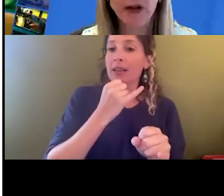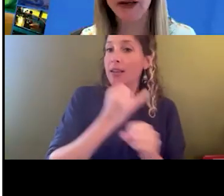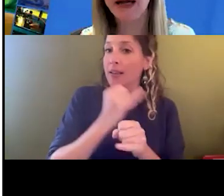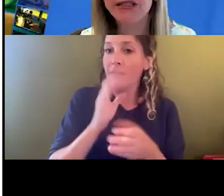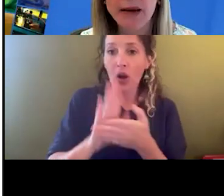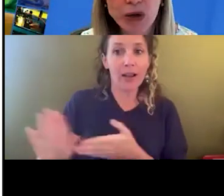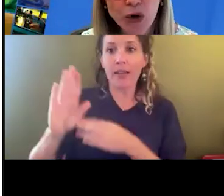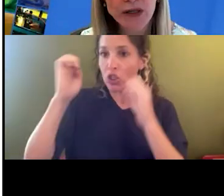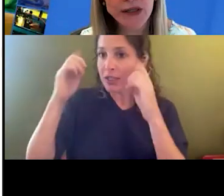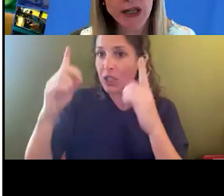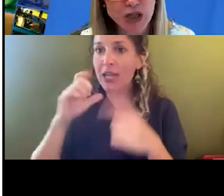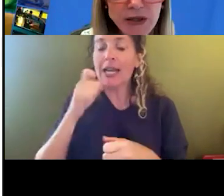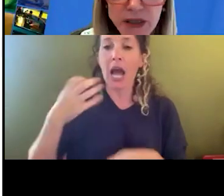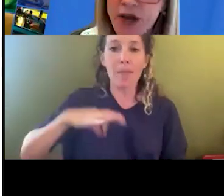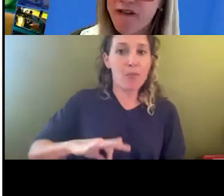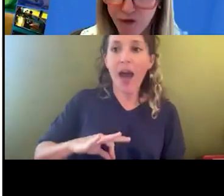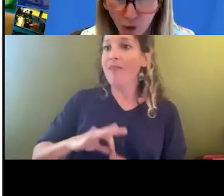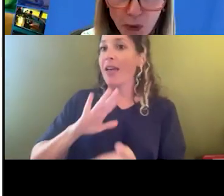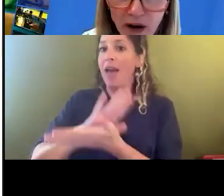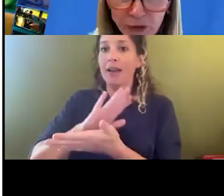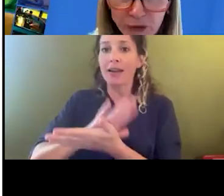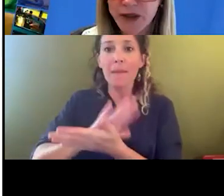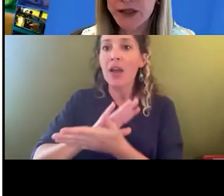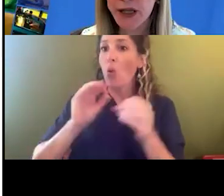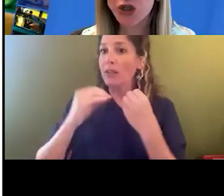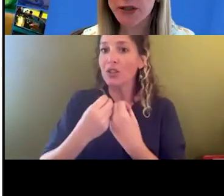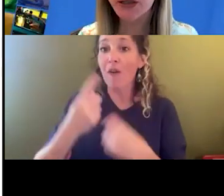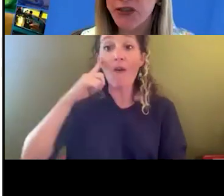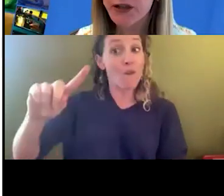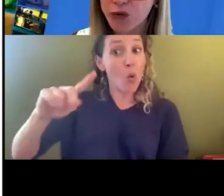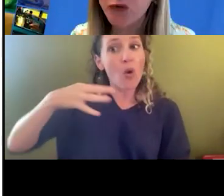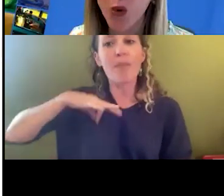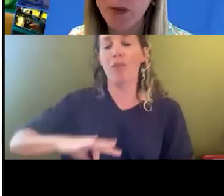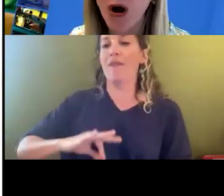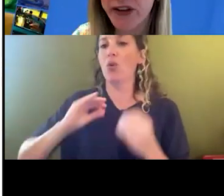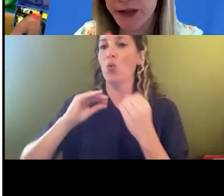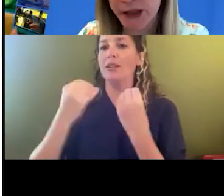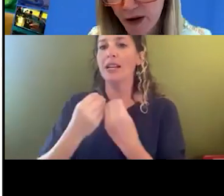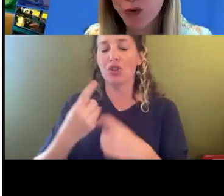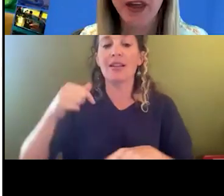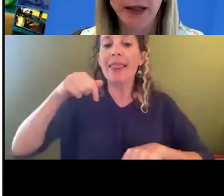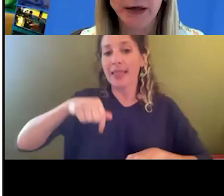non-academic organizations, for profit organizations, and these are for profits other than